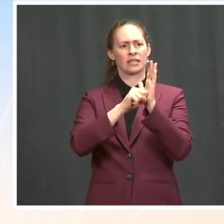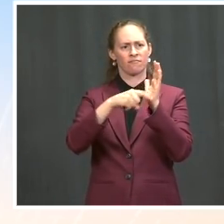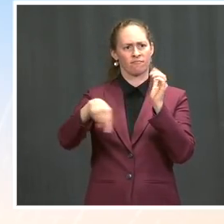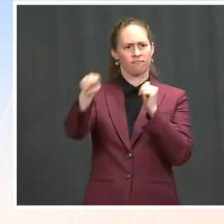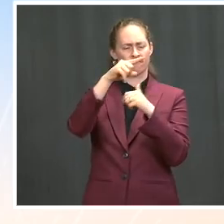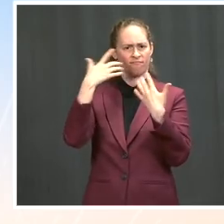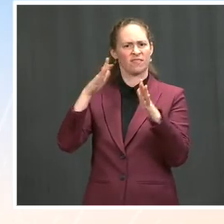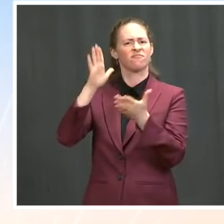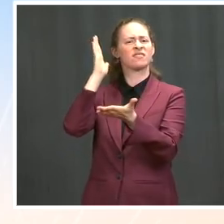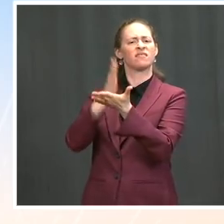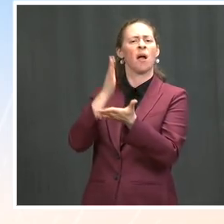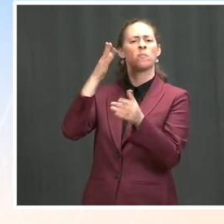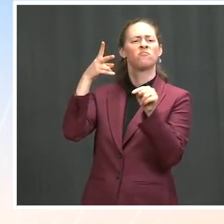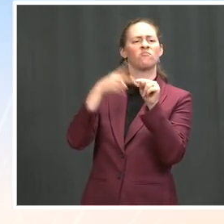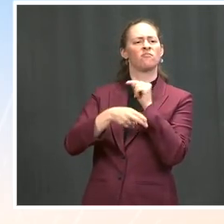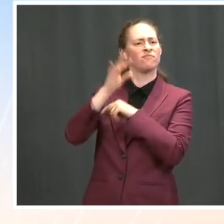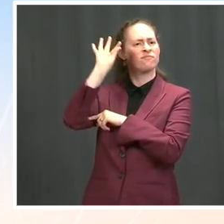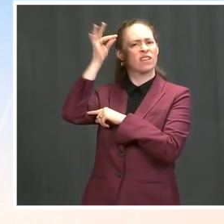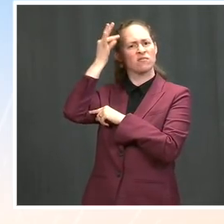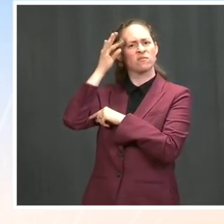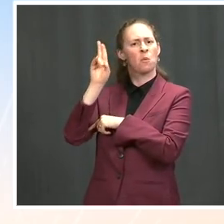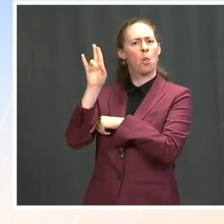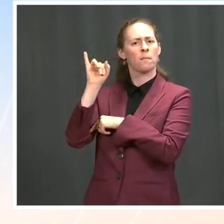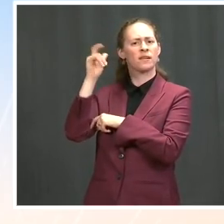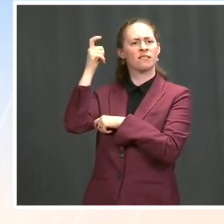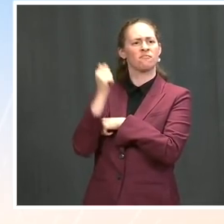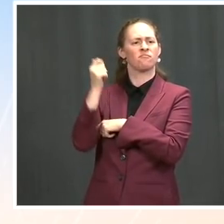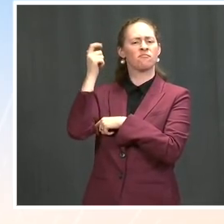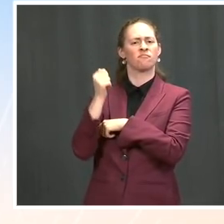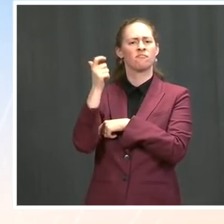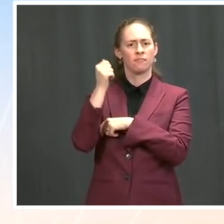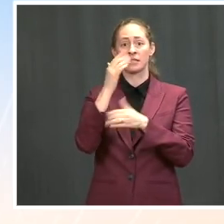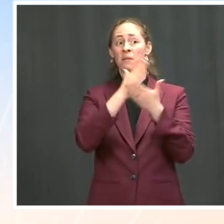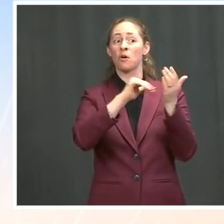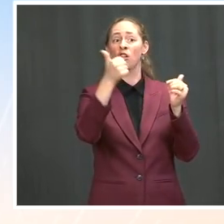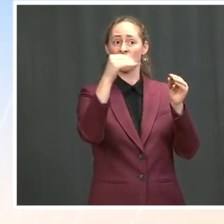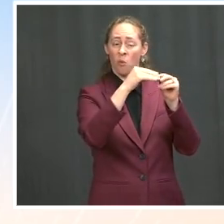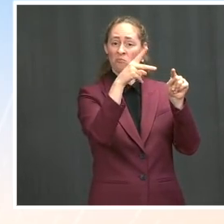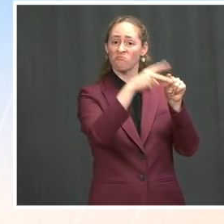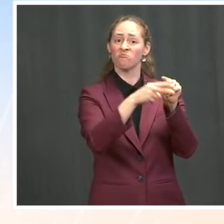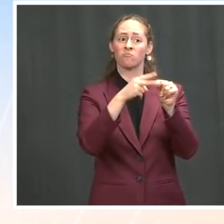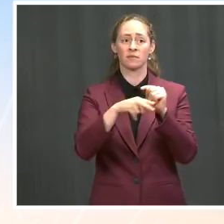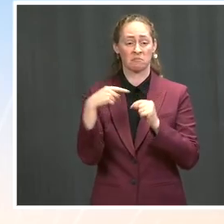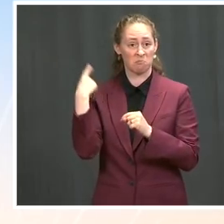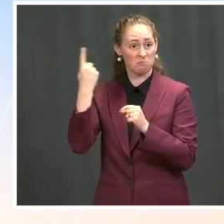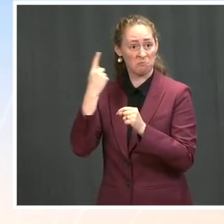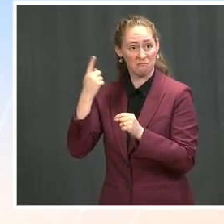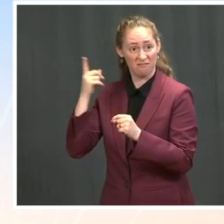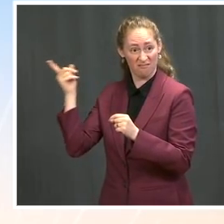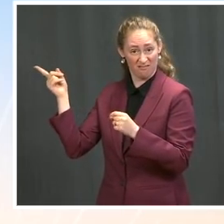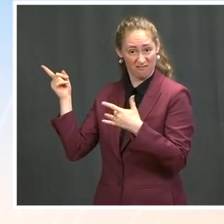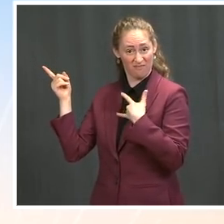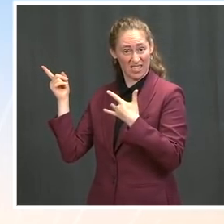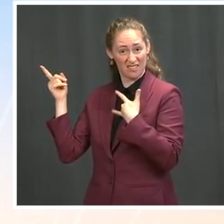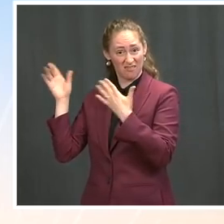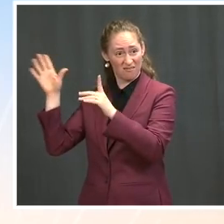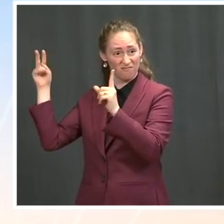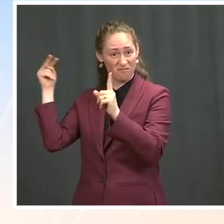A couple more states are going to do that in coming days. Does the White House think that the governors who are ending these extra enhanced unemployment benefits